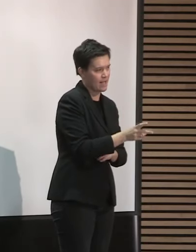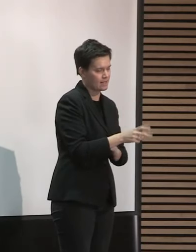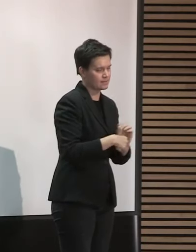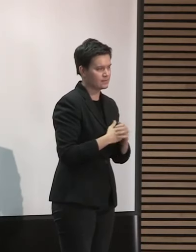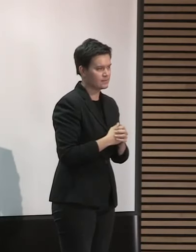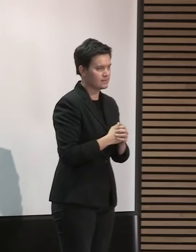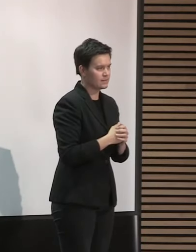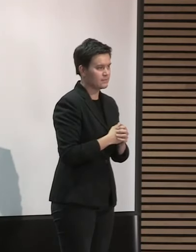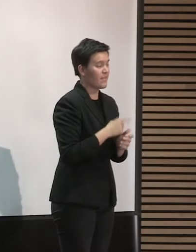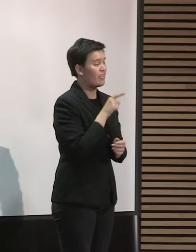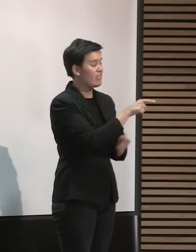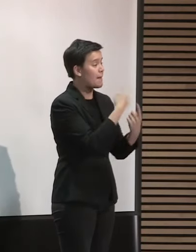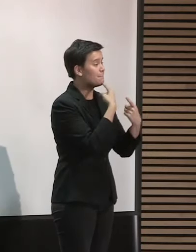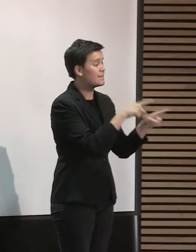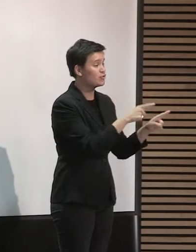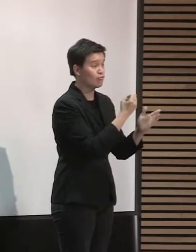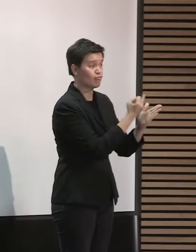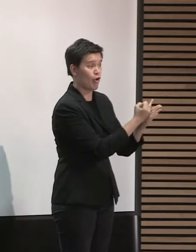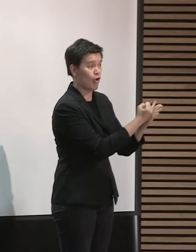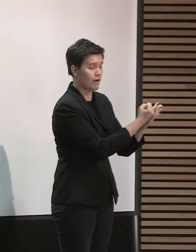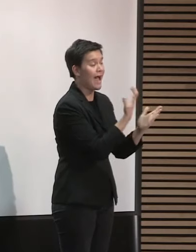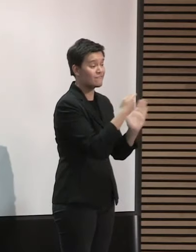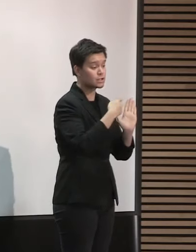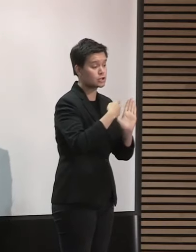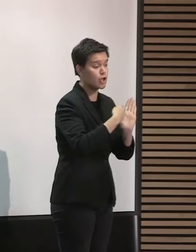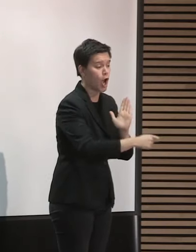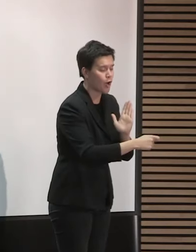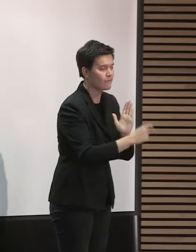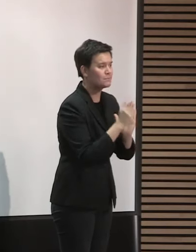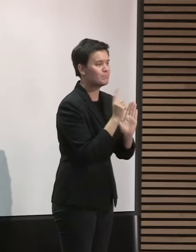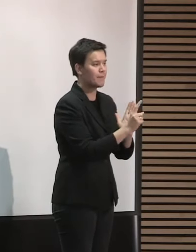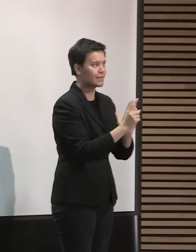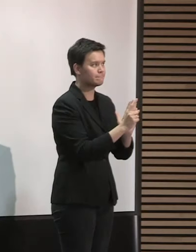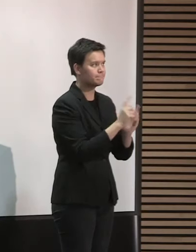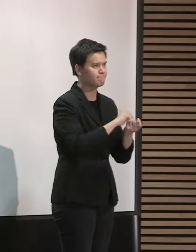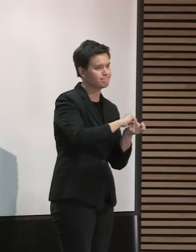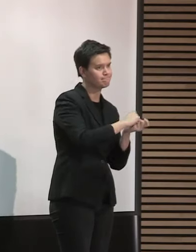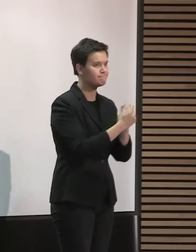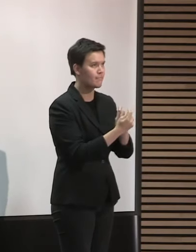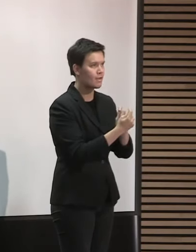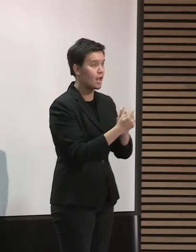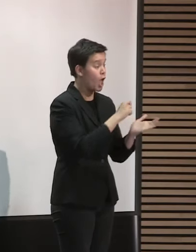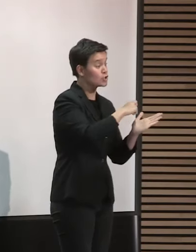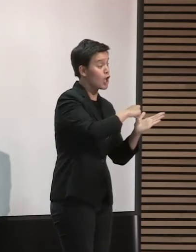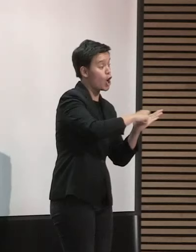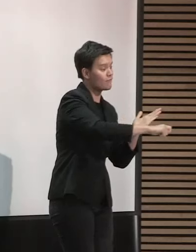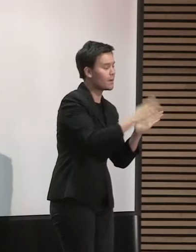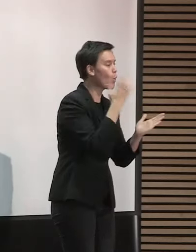replace the fact that manual tracing and our contact tracing system will continue